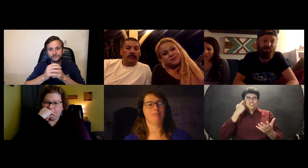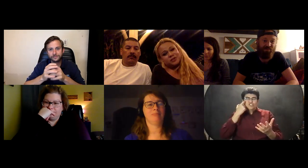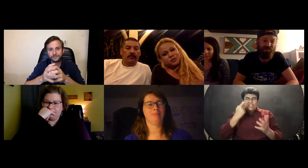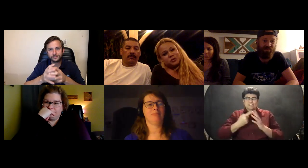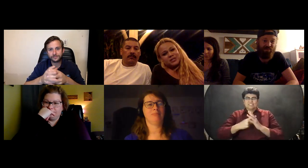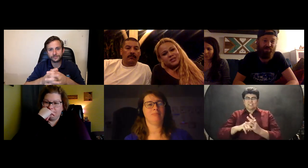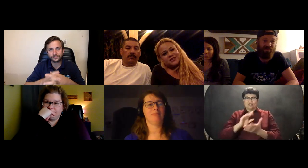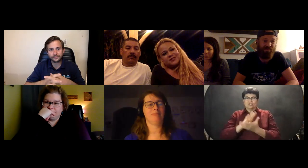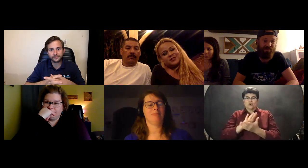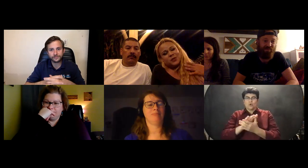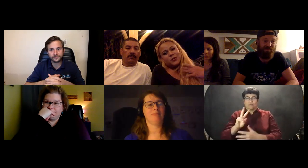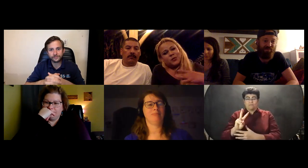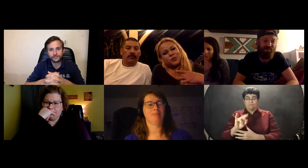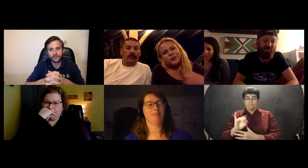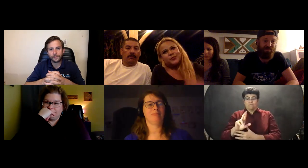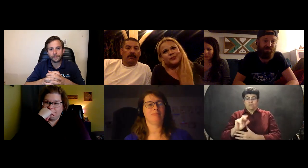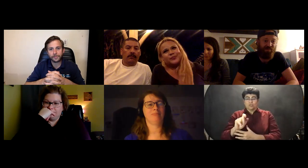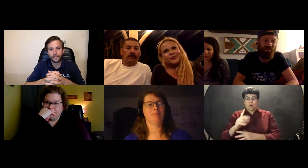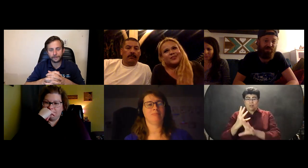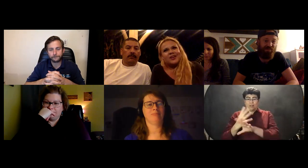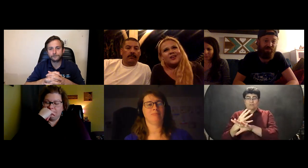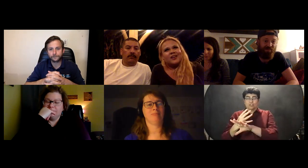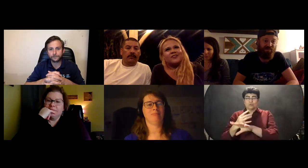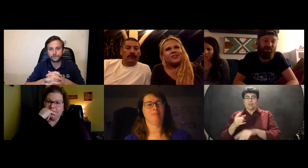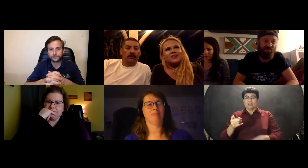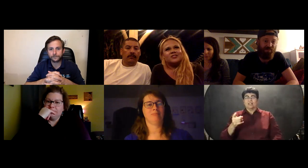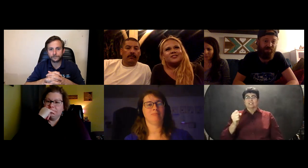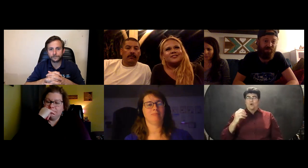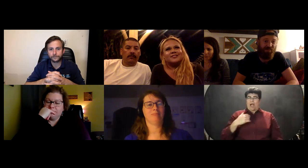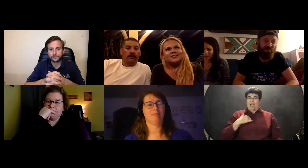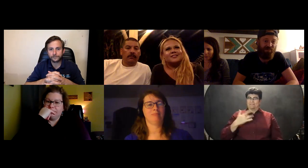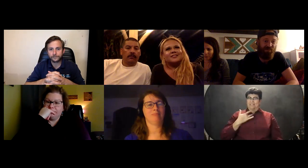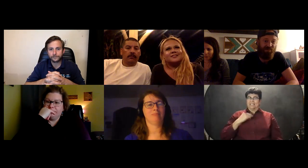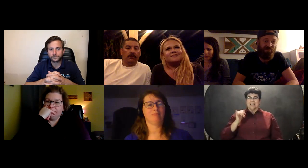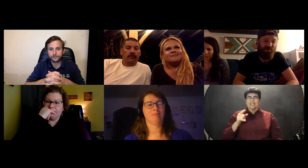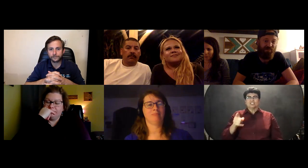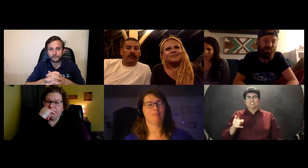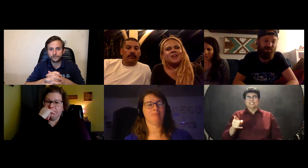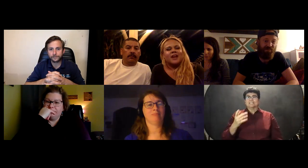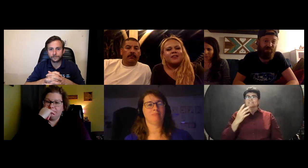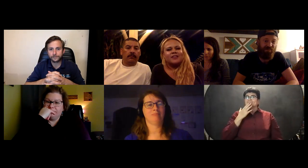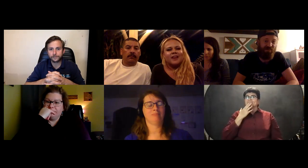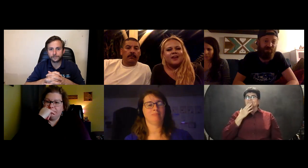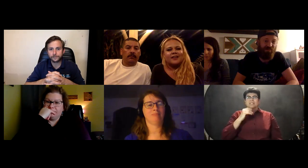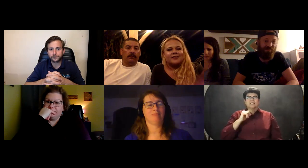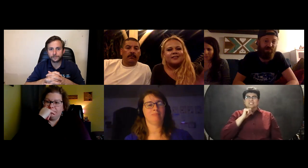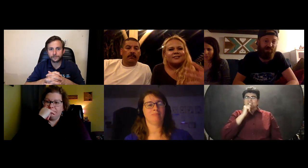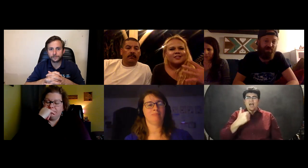virtually so